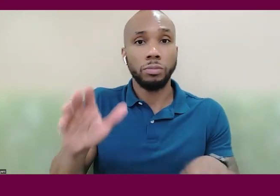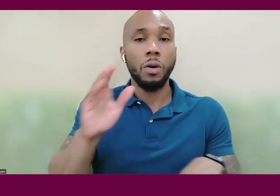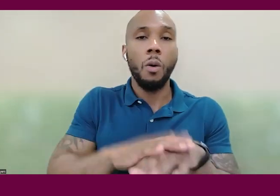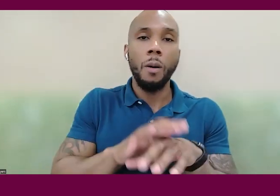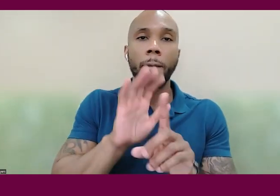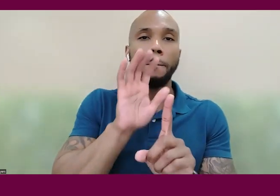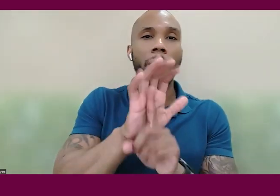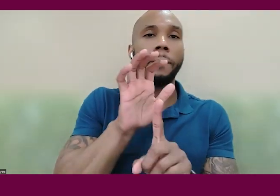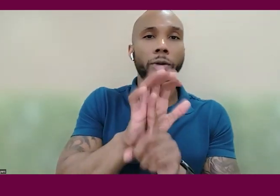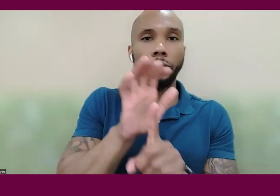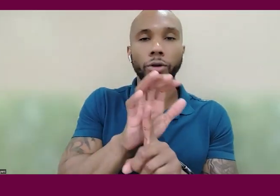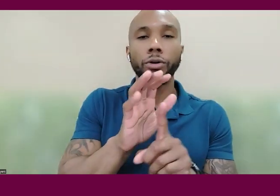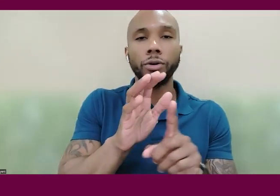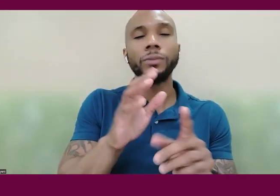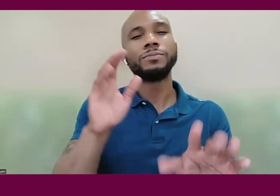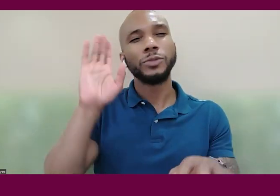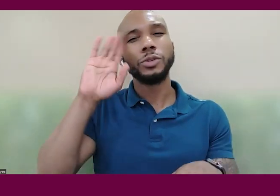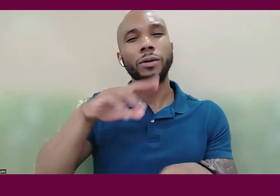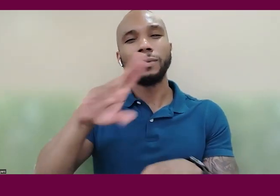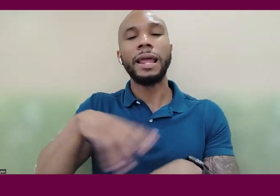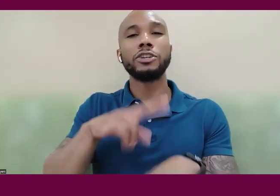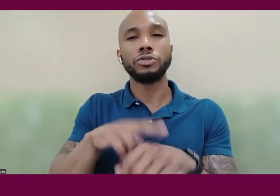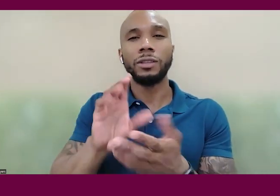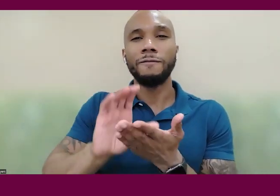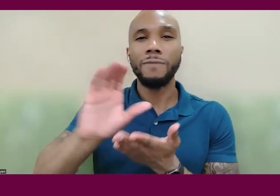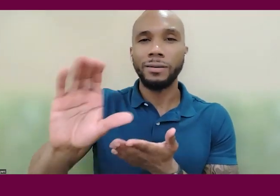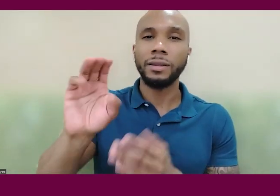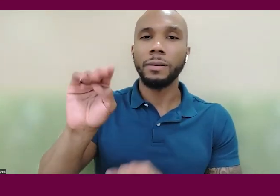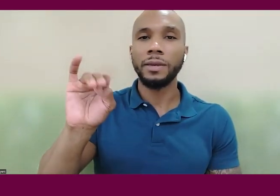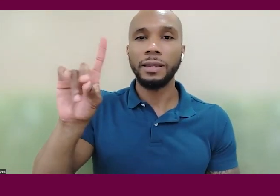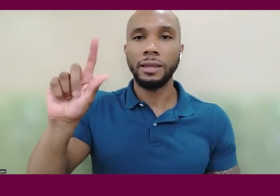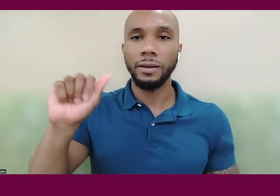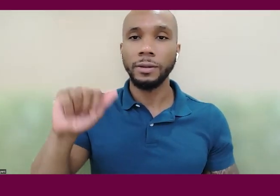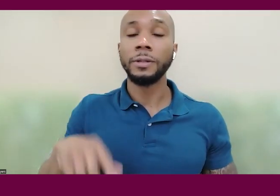but what that means is nationally funded media.